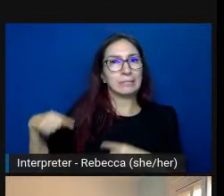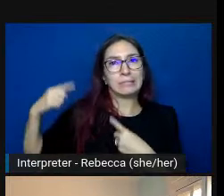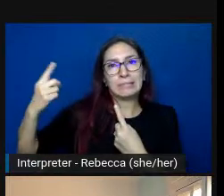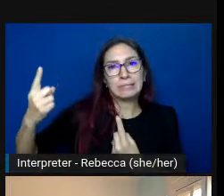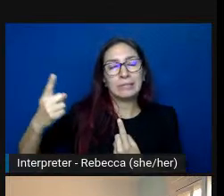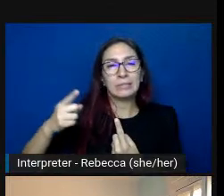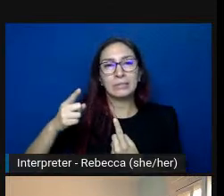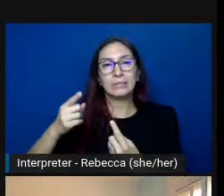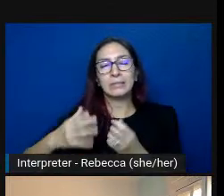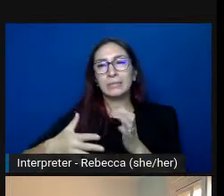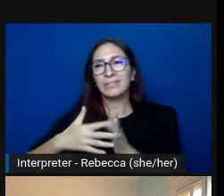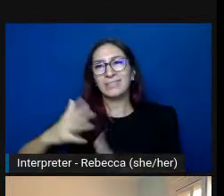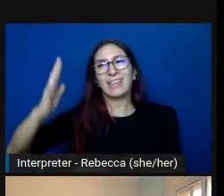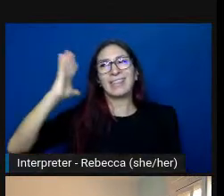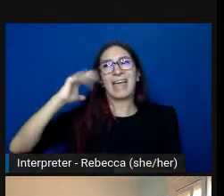because I have been using Joomla sets